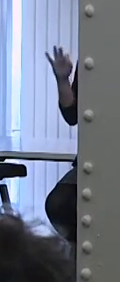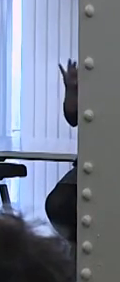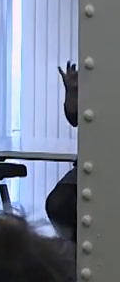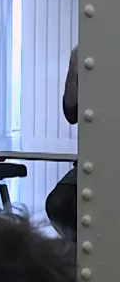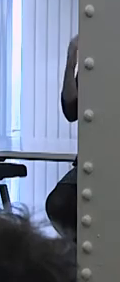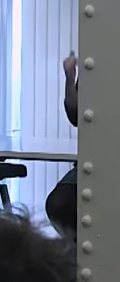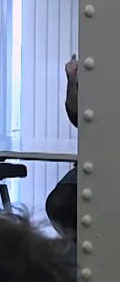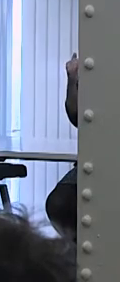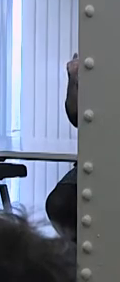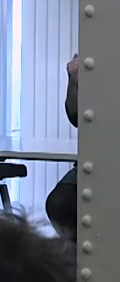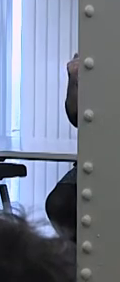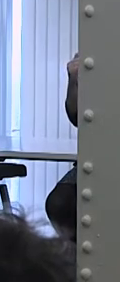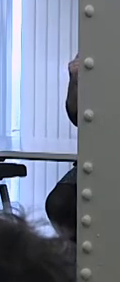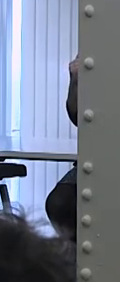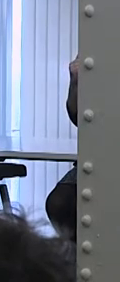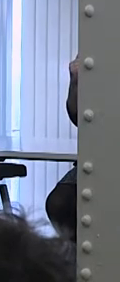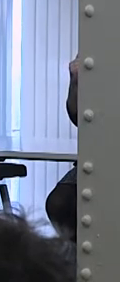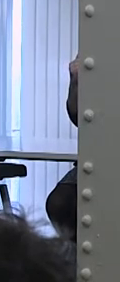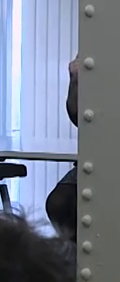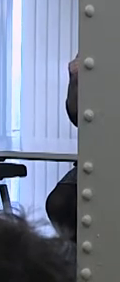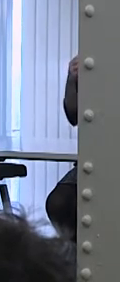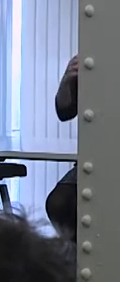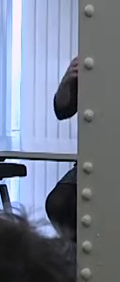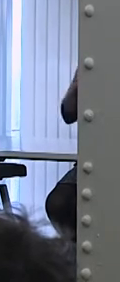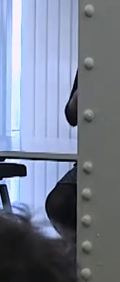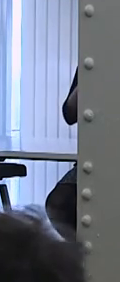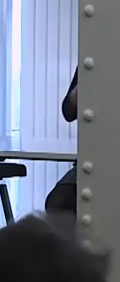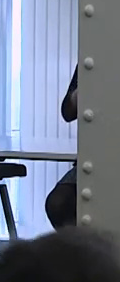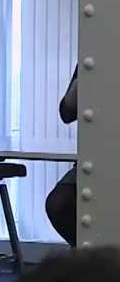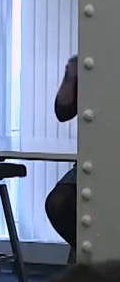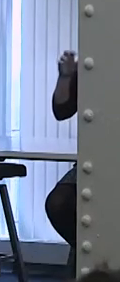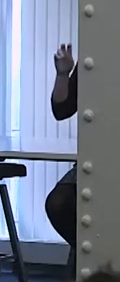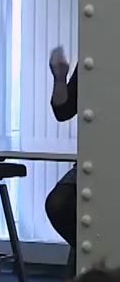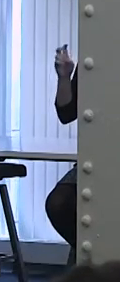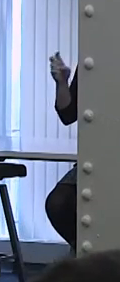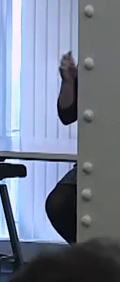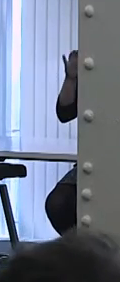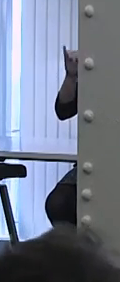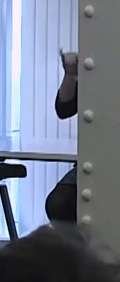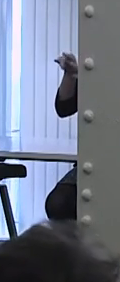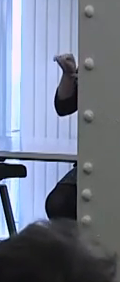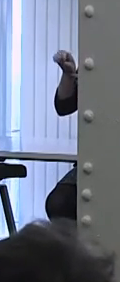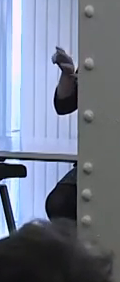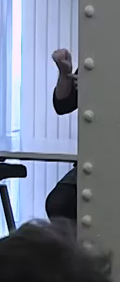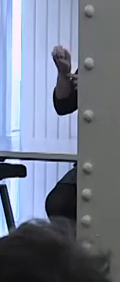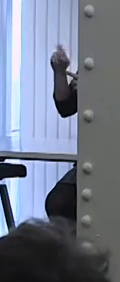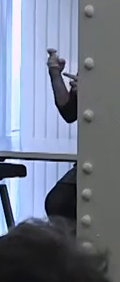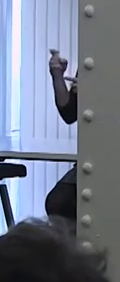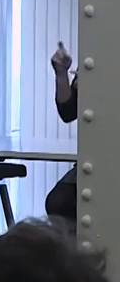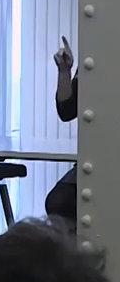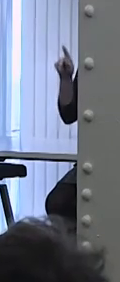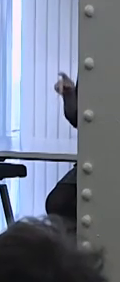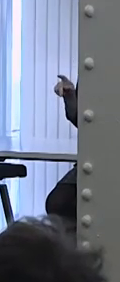is very well summed up by this quote by an intersex person, someone who was not distinctly male or female